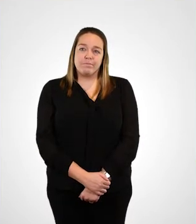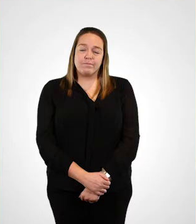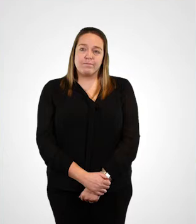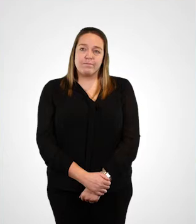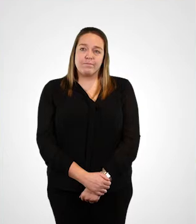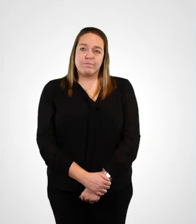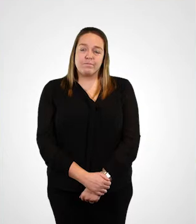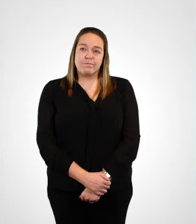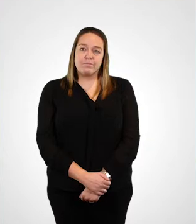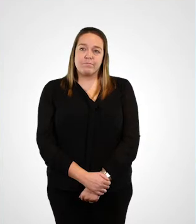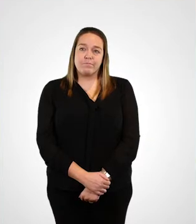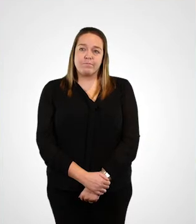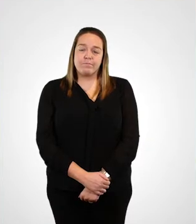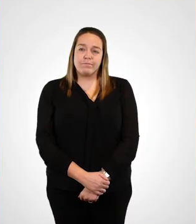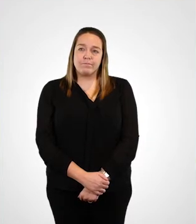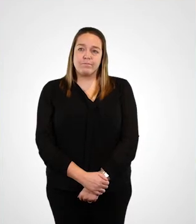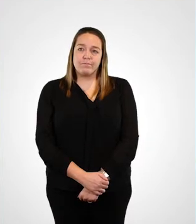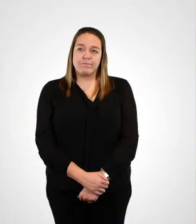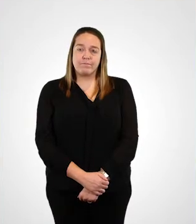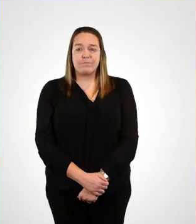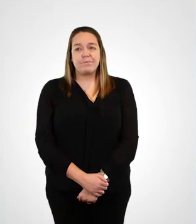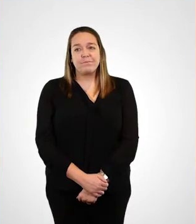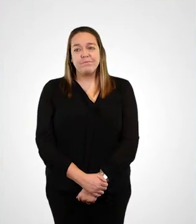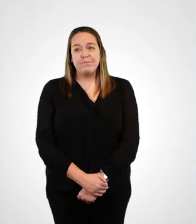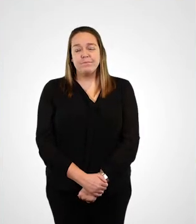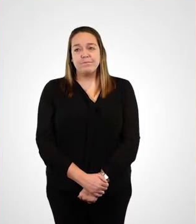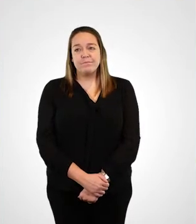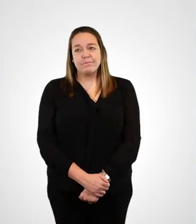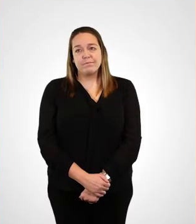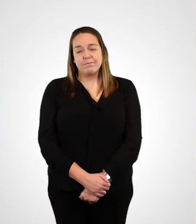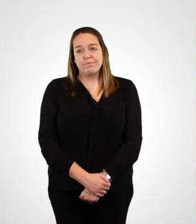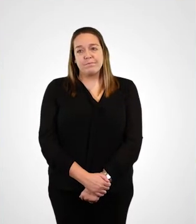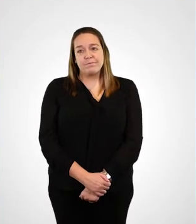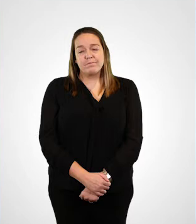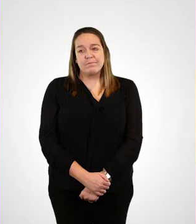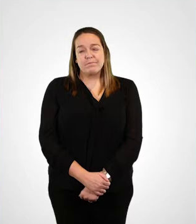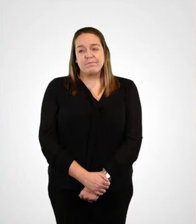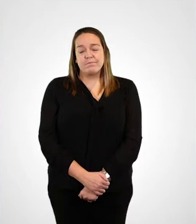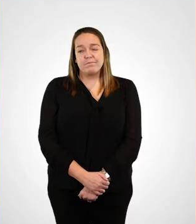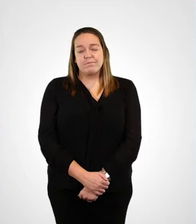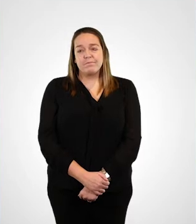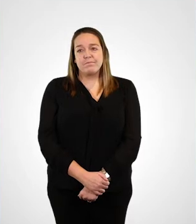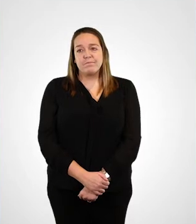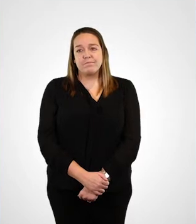we need to tell Miss Amy, but we can't show her. Okay, she has brown hear with bangs.